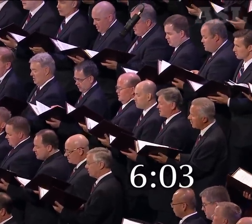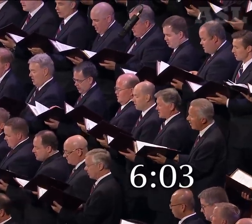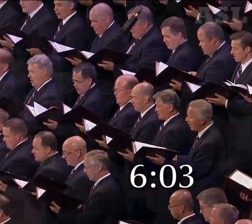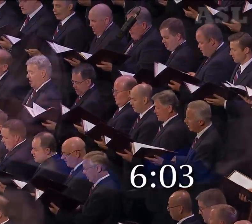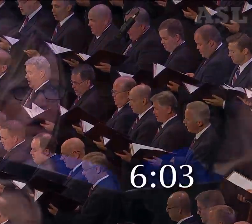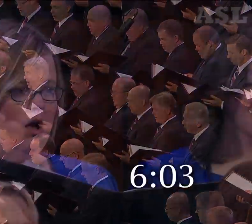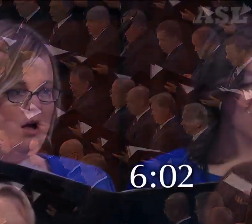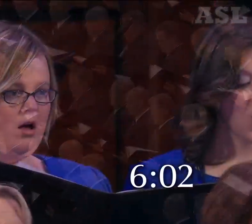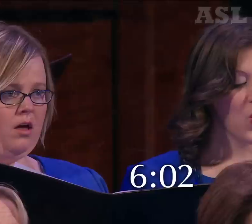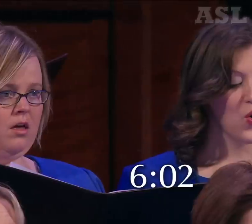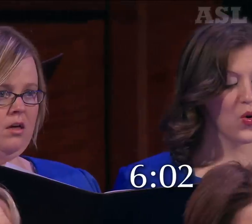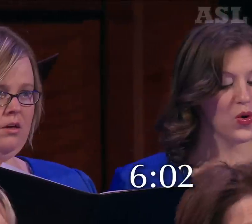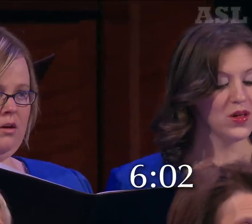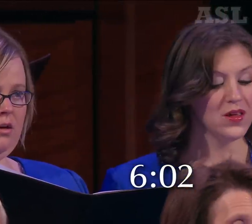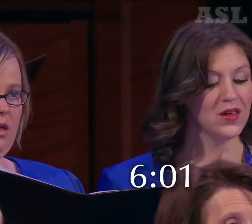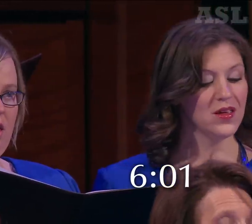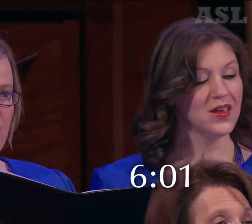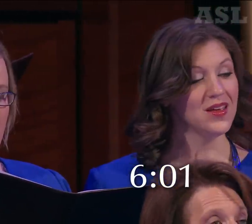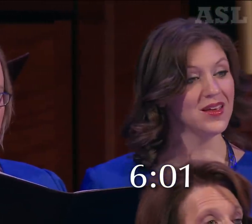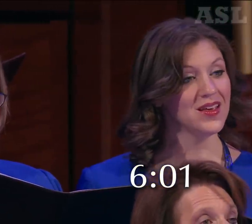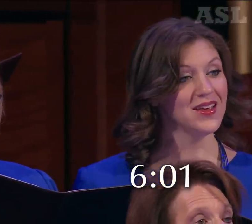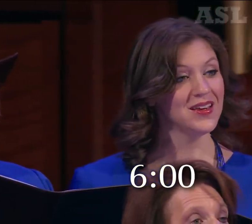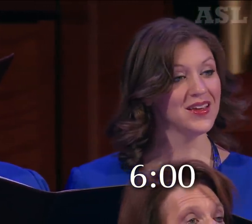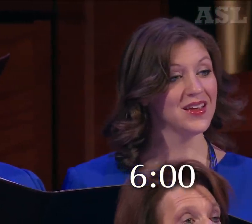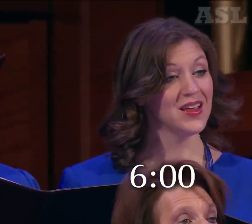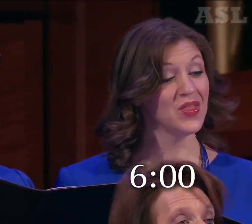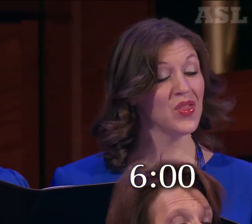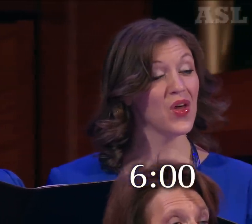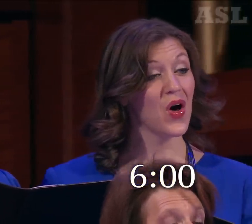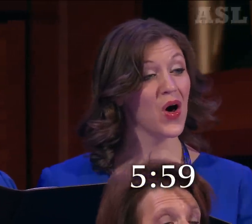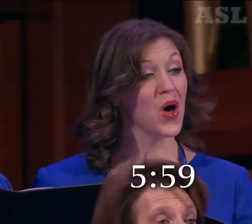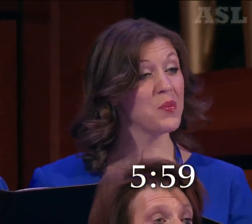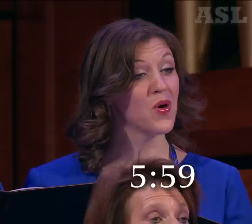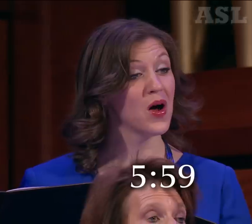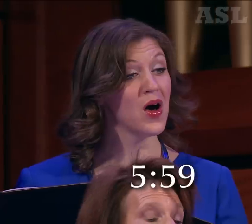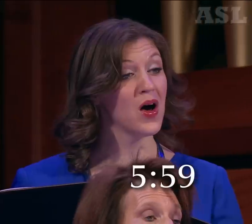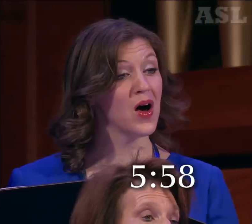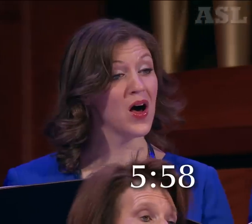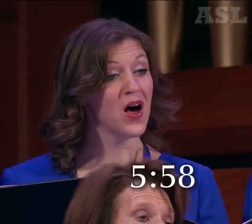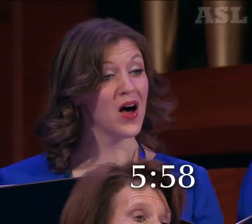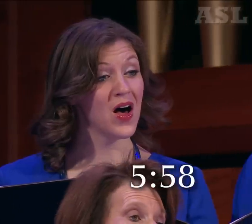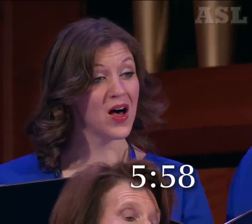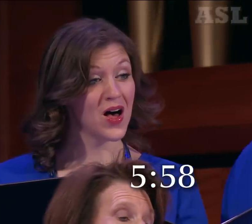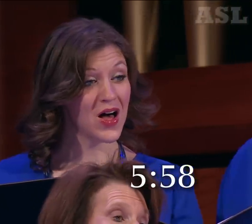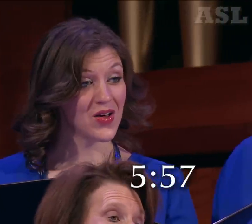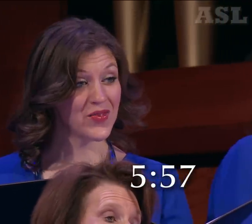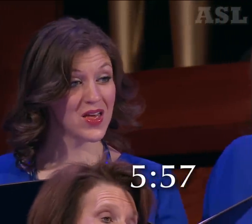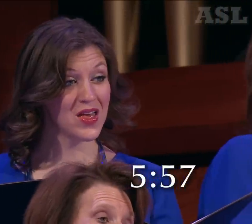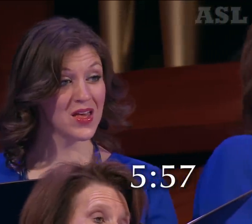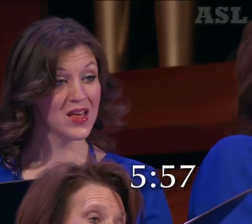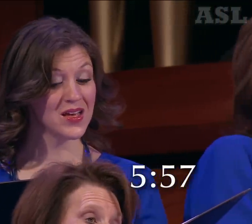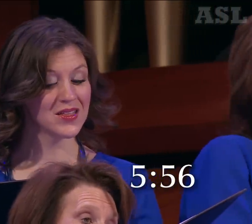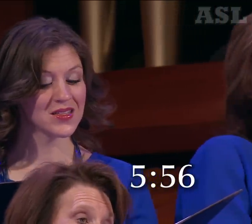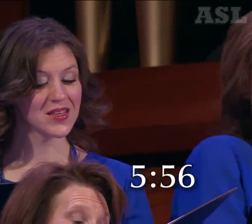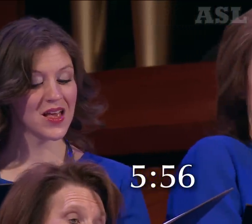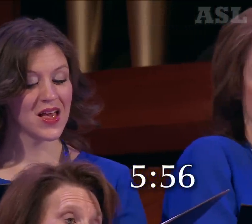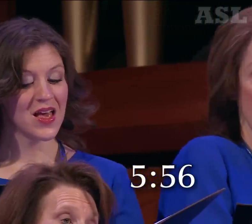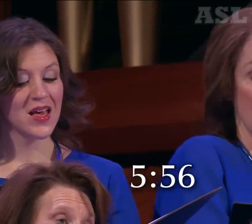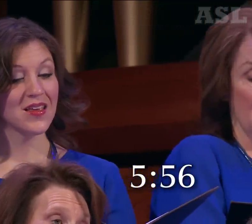THIS IS THE ENGLISH CLOSED CAPTION CHANNEL OF THE CHURCH OF JESUS CHRIST OF LATTER-DAY SAINTS.